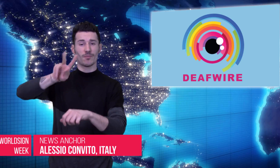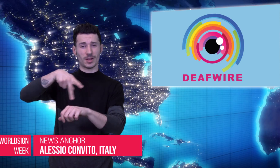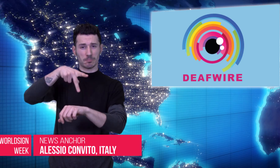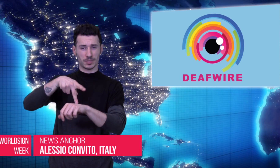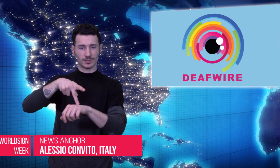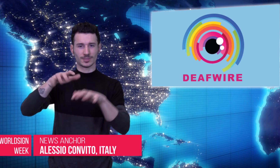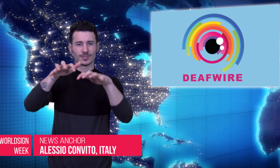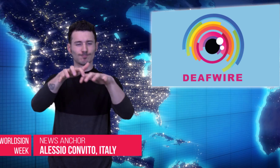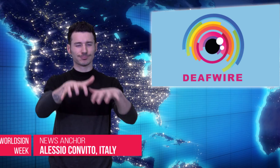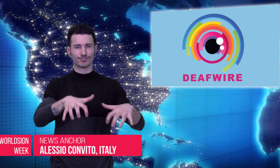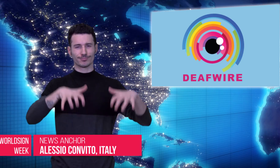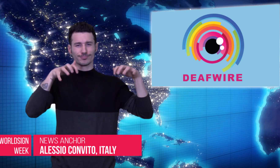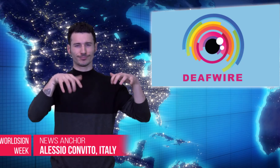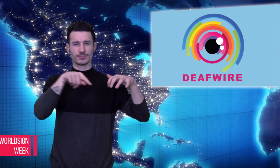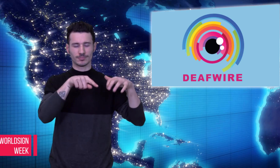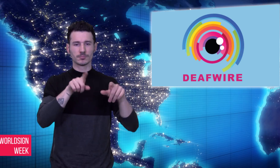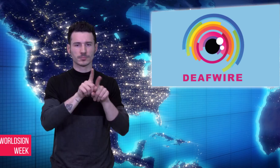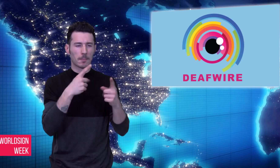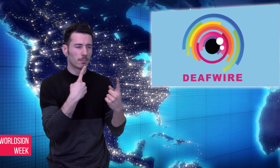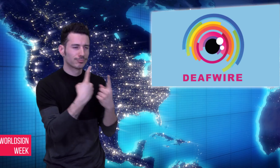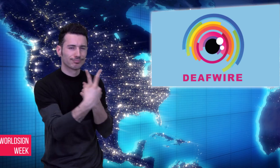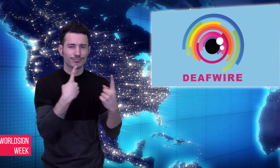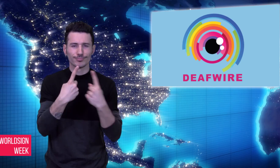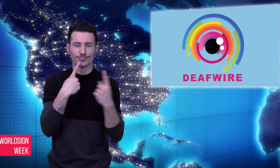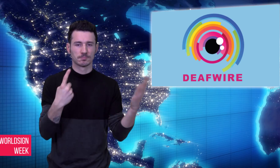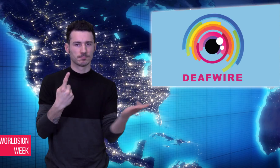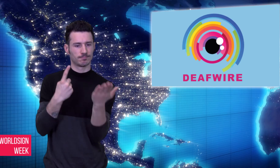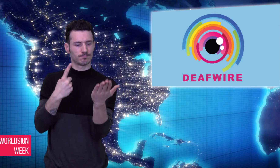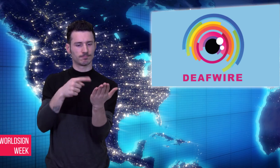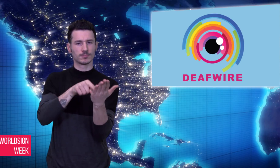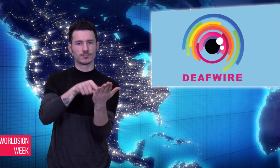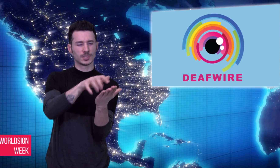The Philippines House of Representatives